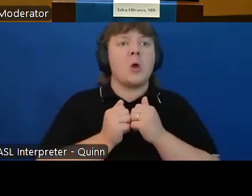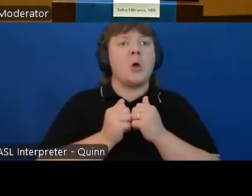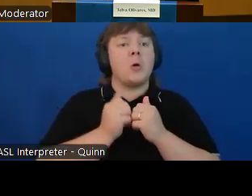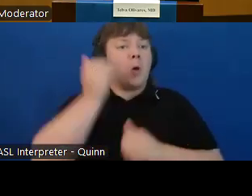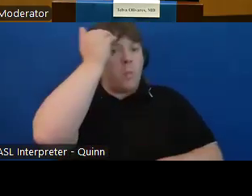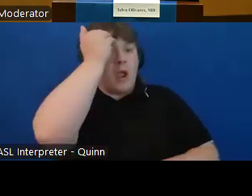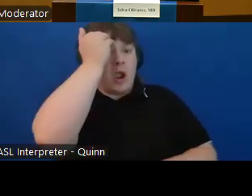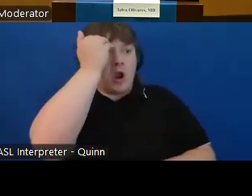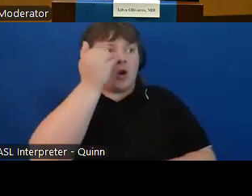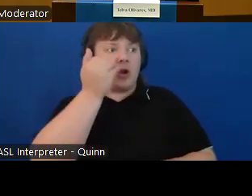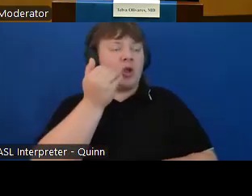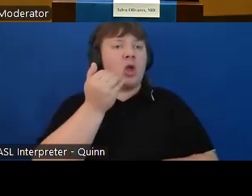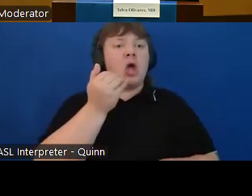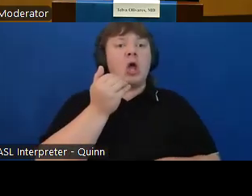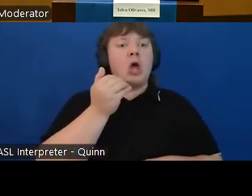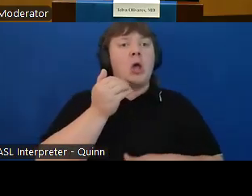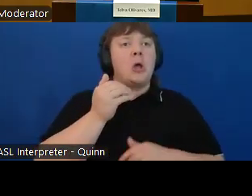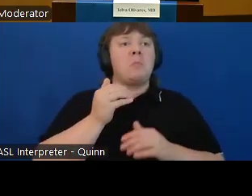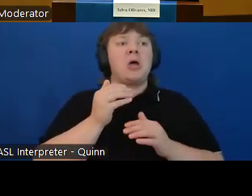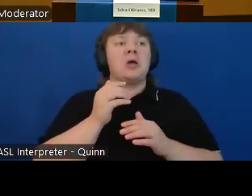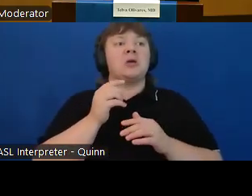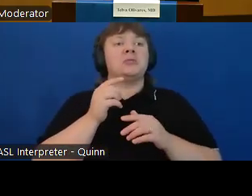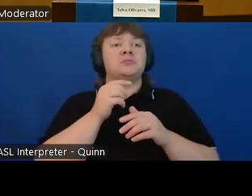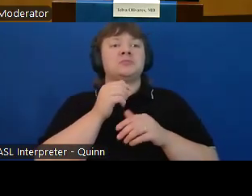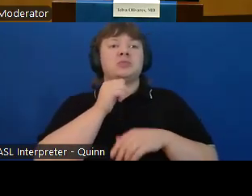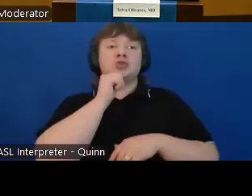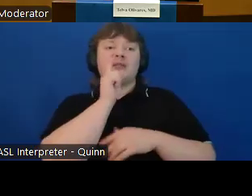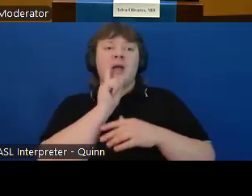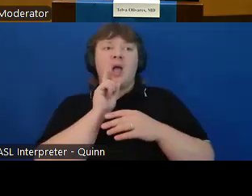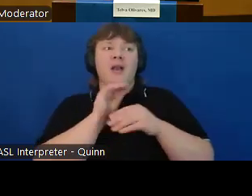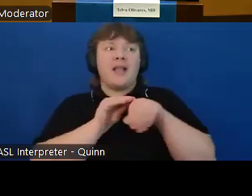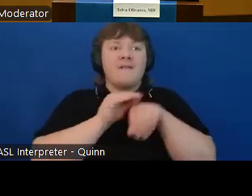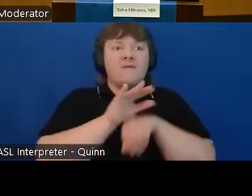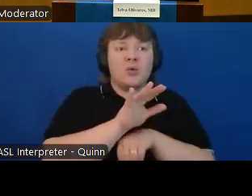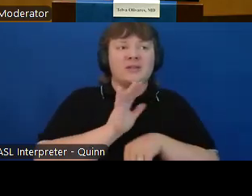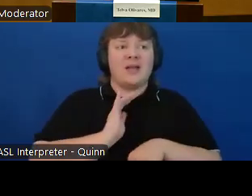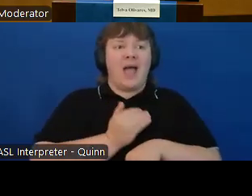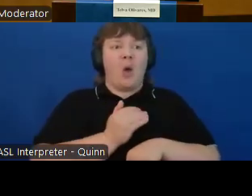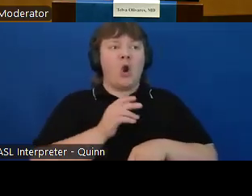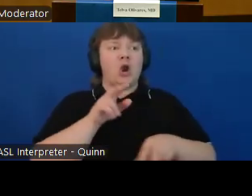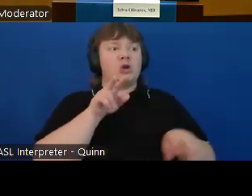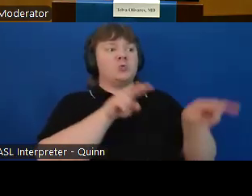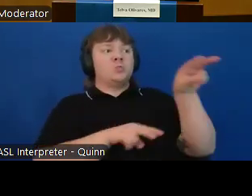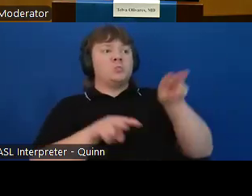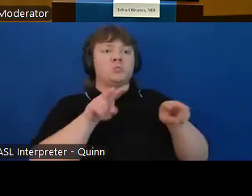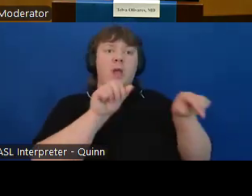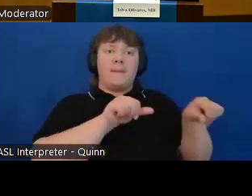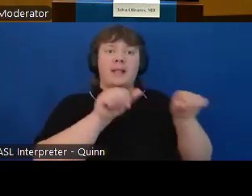cannot interfere with our objective ability to make these complex assessments in many different